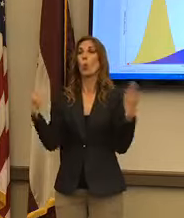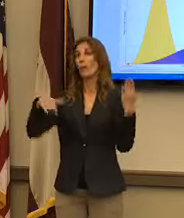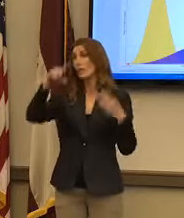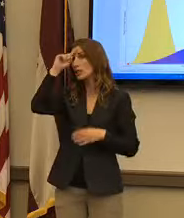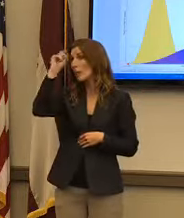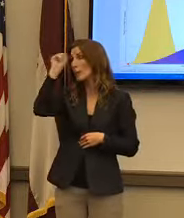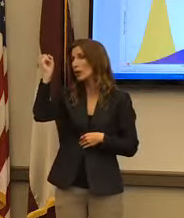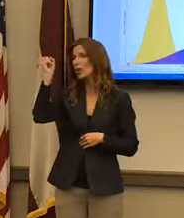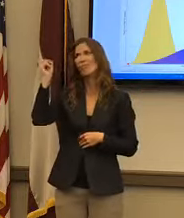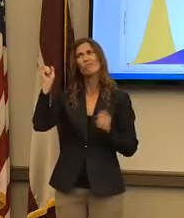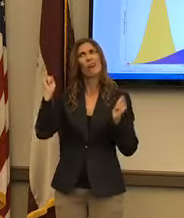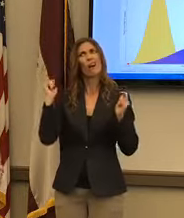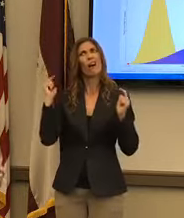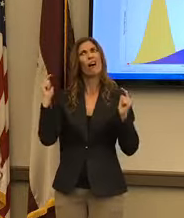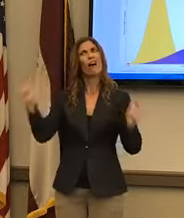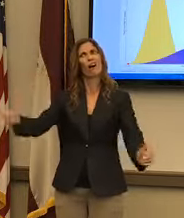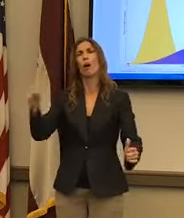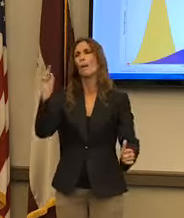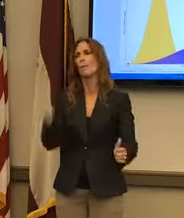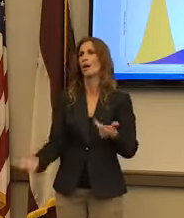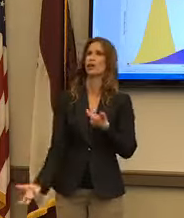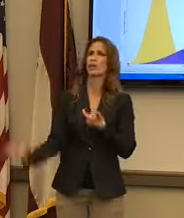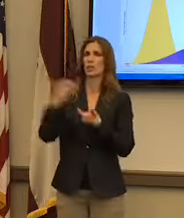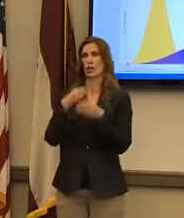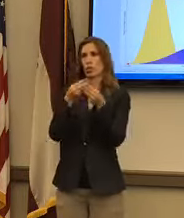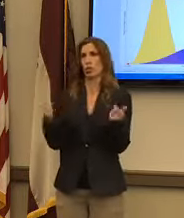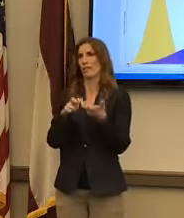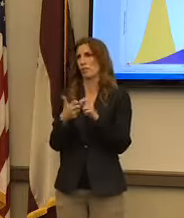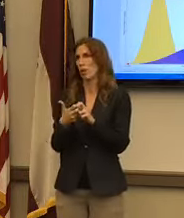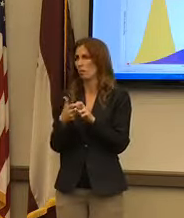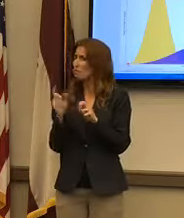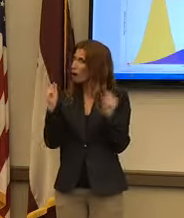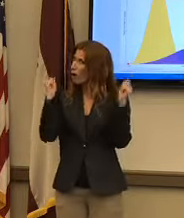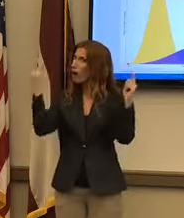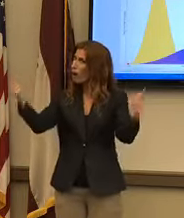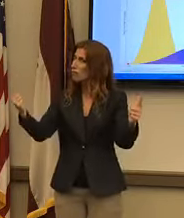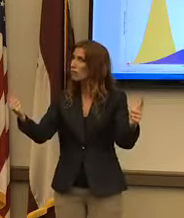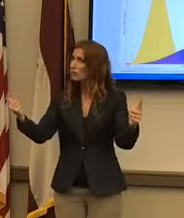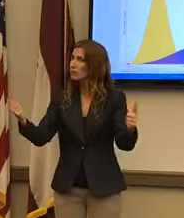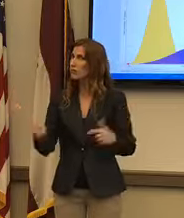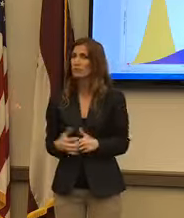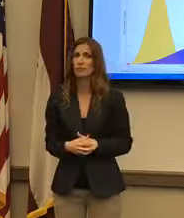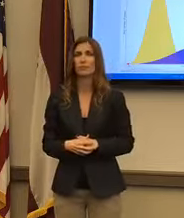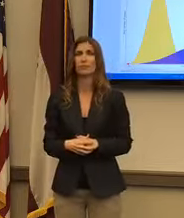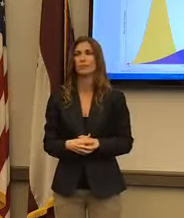everybody has to be part of the solution everybody